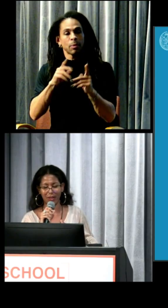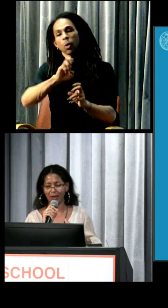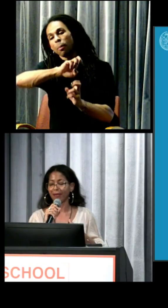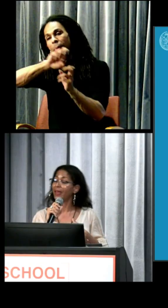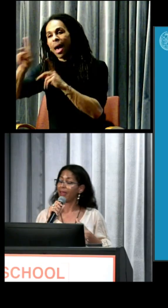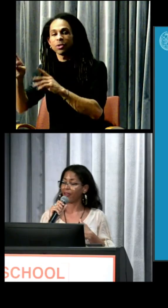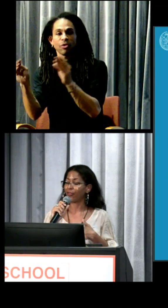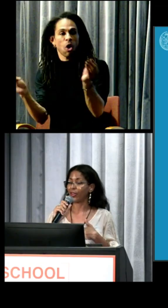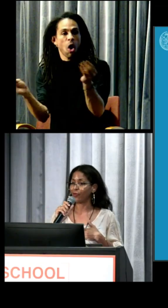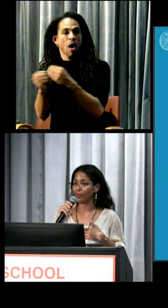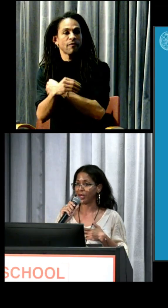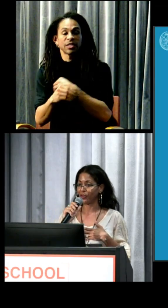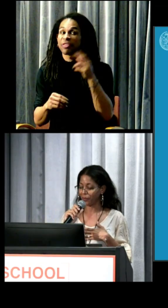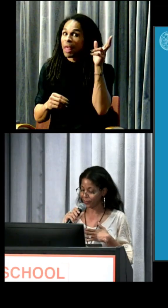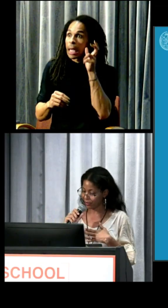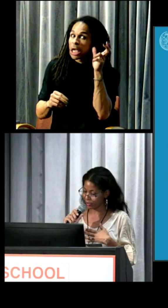truck traffic, and truck traffic.